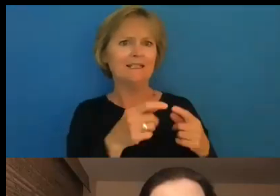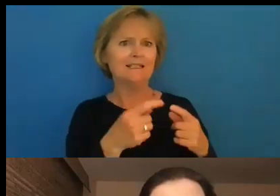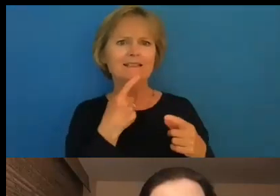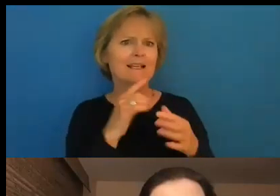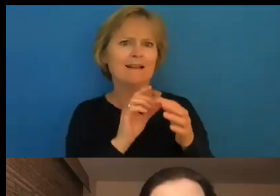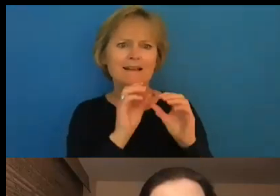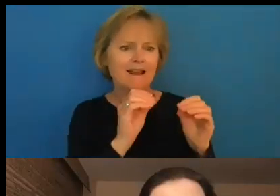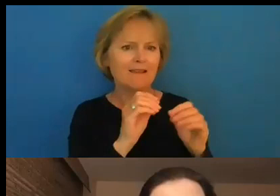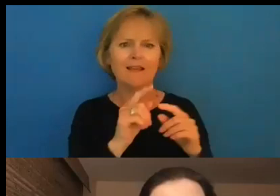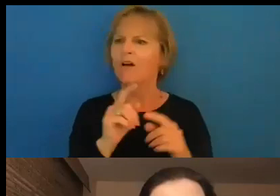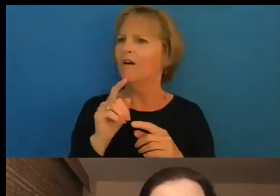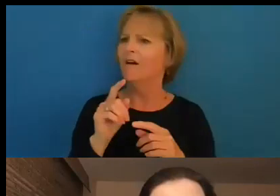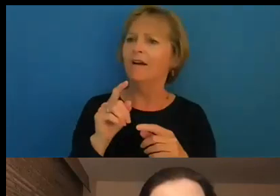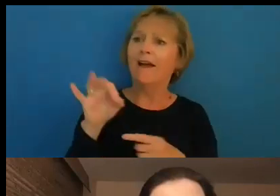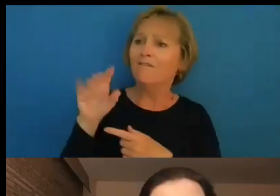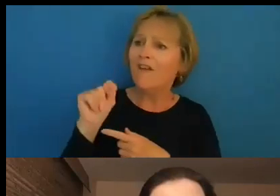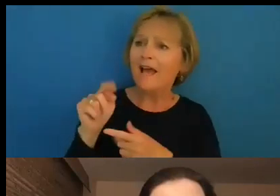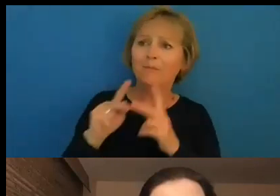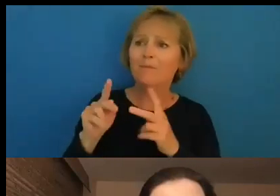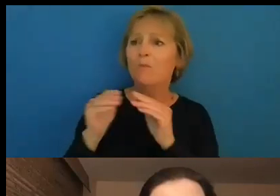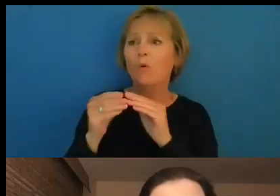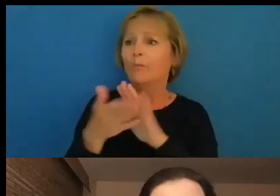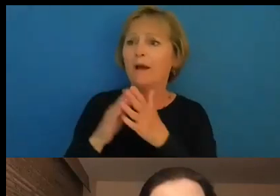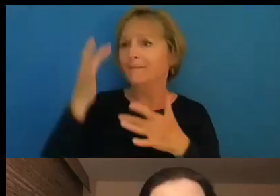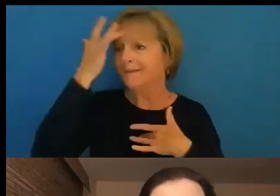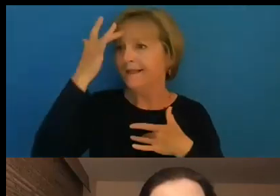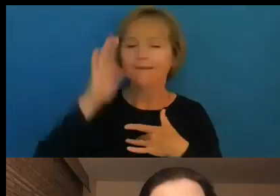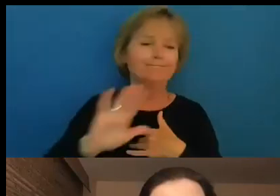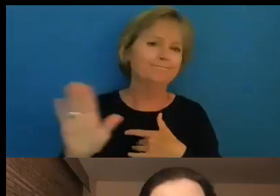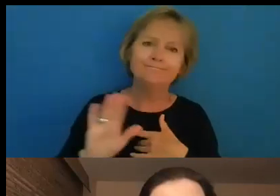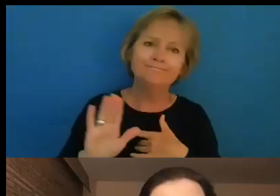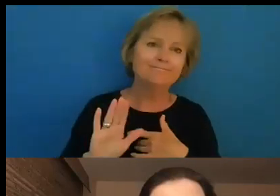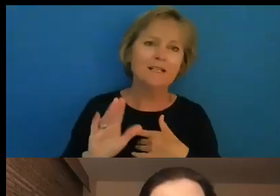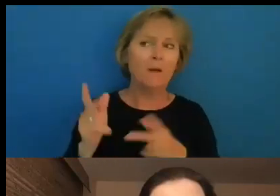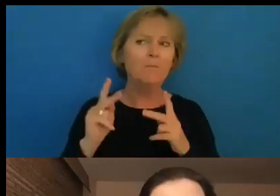'fat people are more predisposed to this virus', but yet people are more conducting themselves in that way.